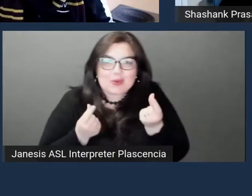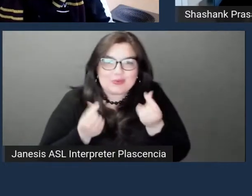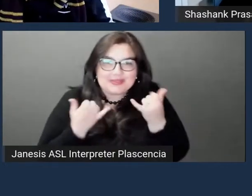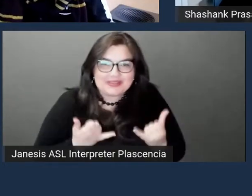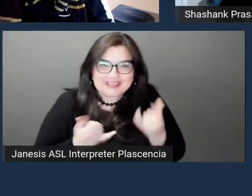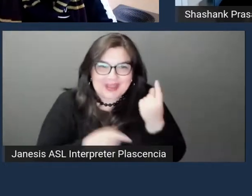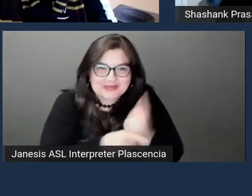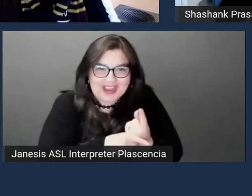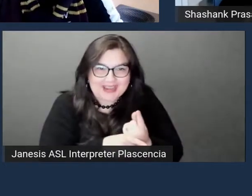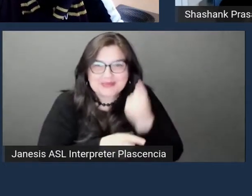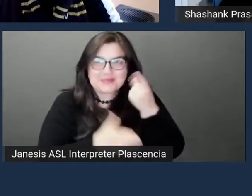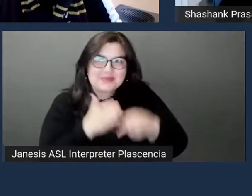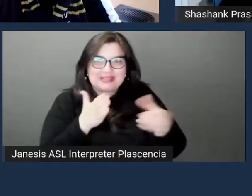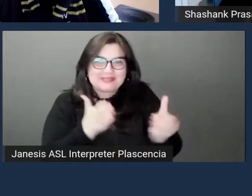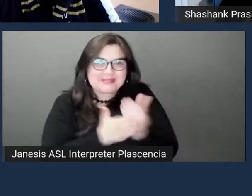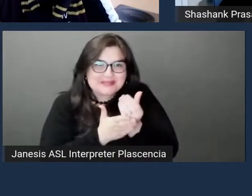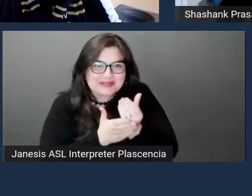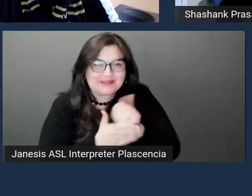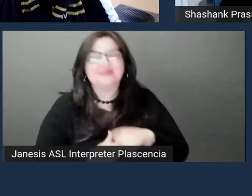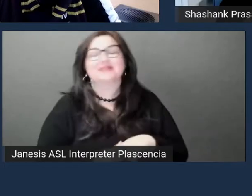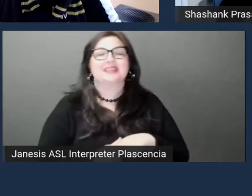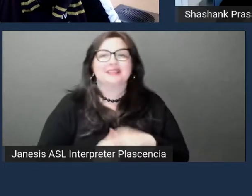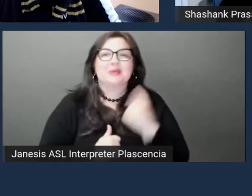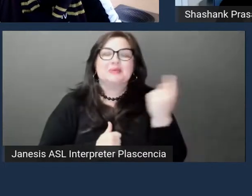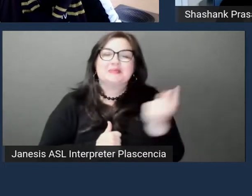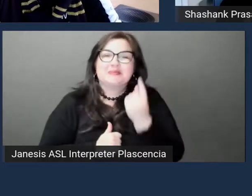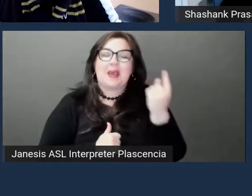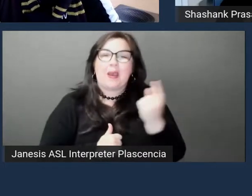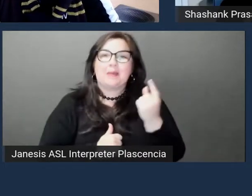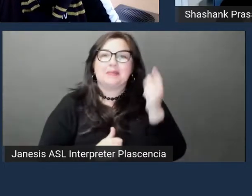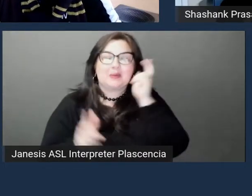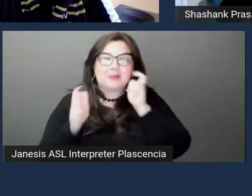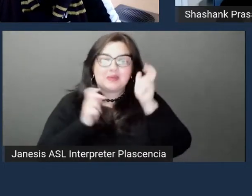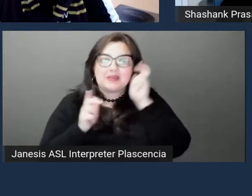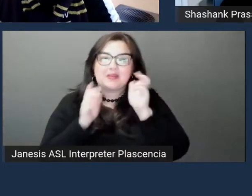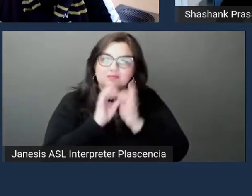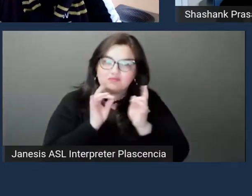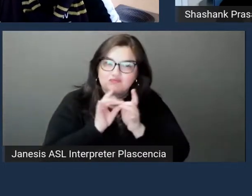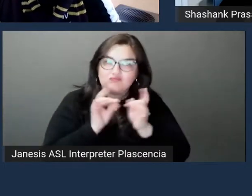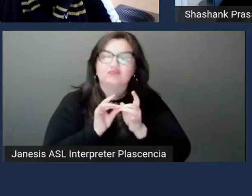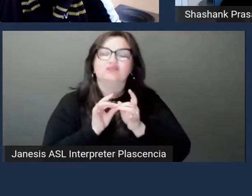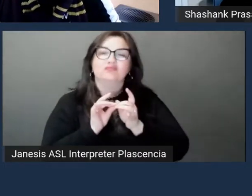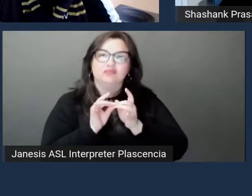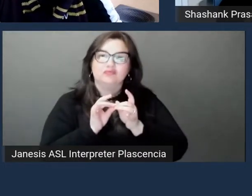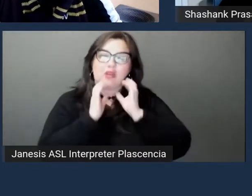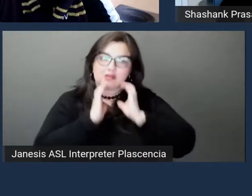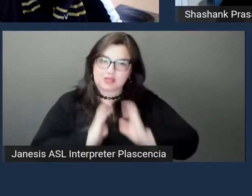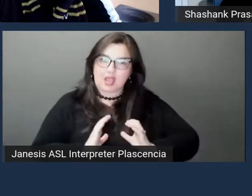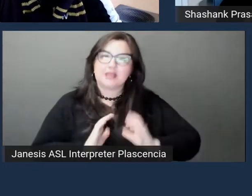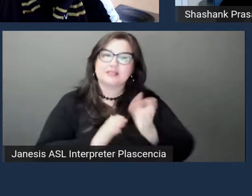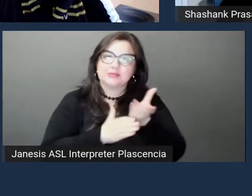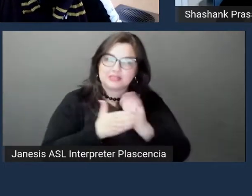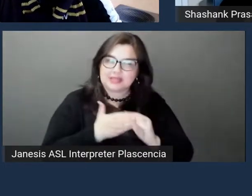So something we heard from customers when moving to a managed system, is that there are things that are difficult, right?